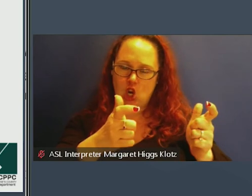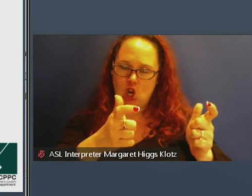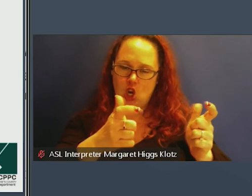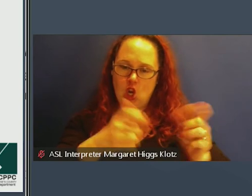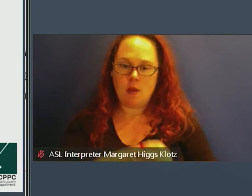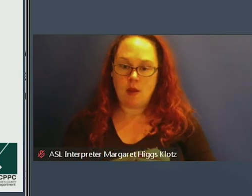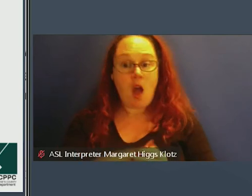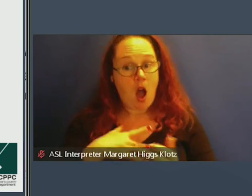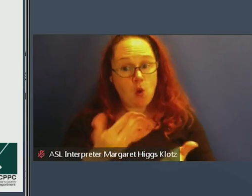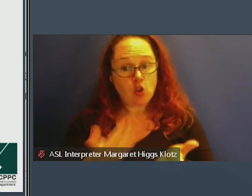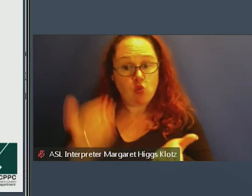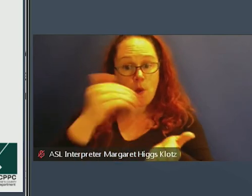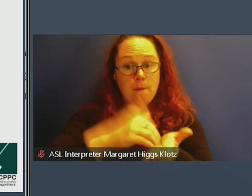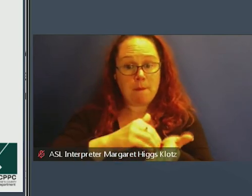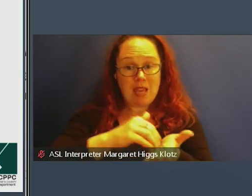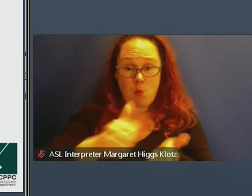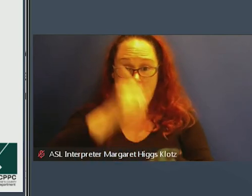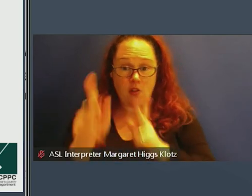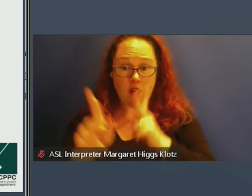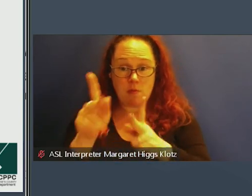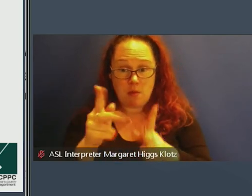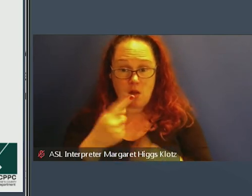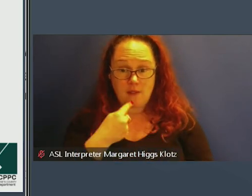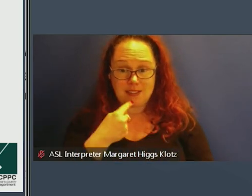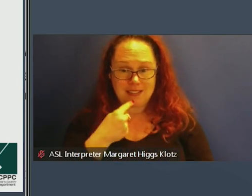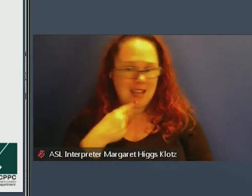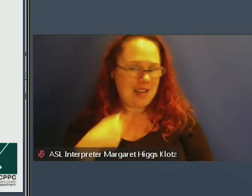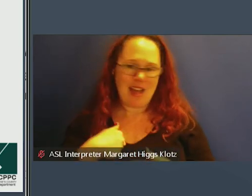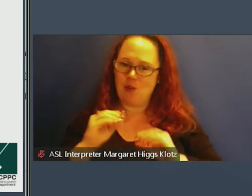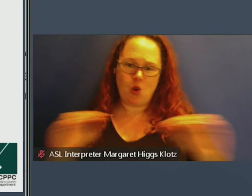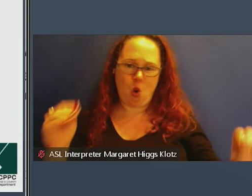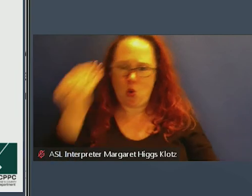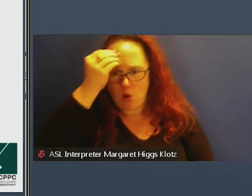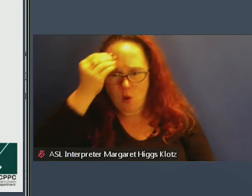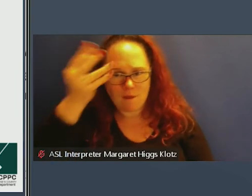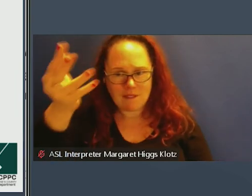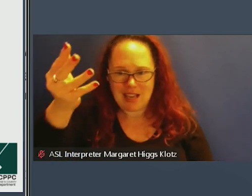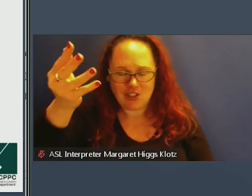I did not receive any notification in reference to this facility.